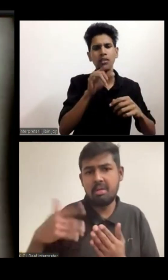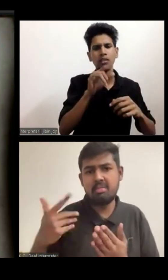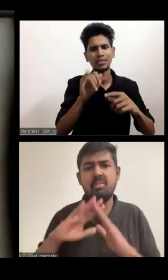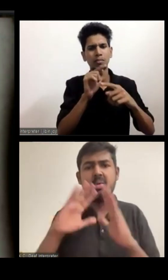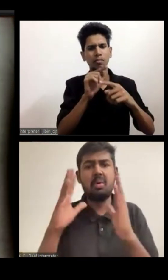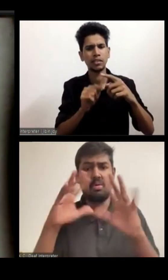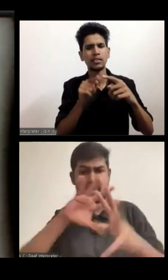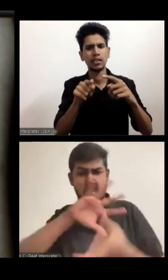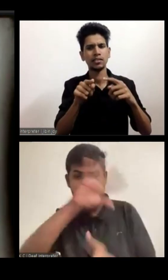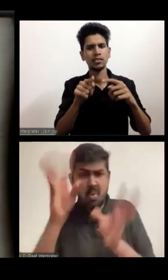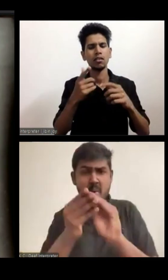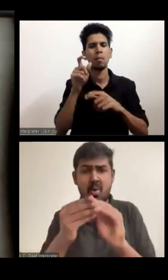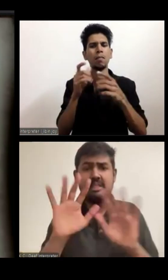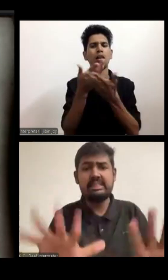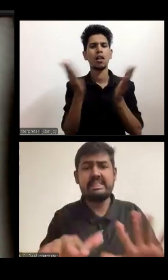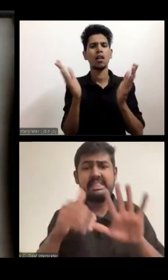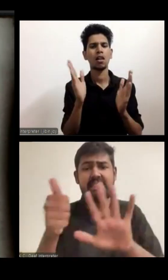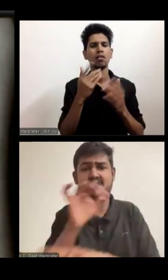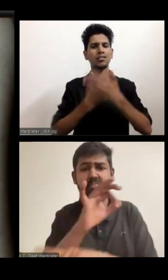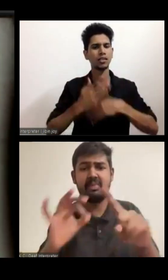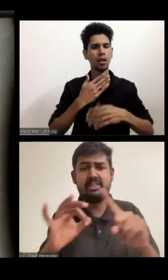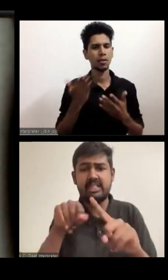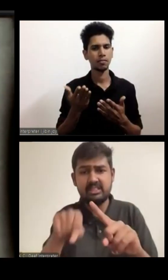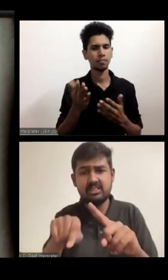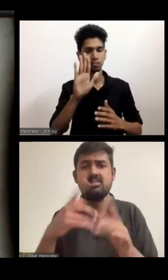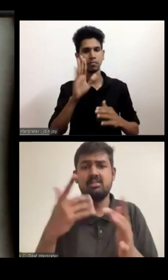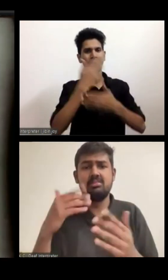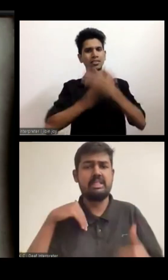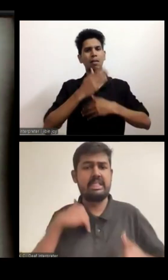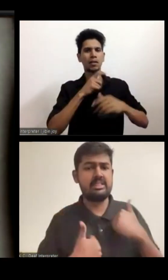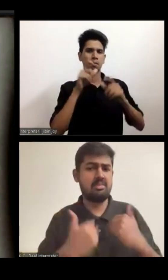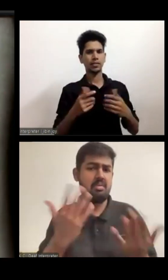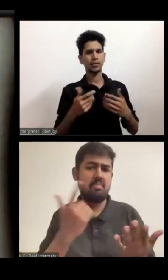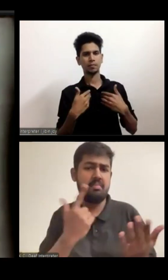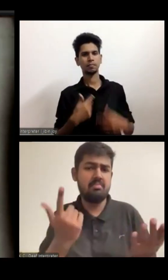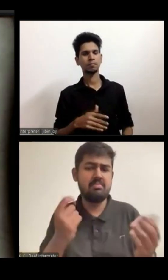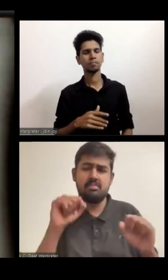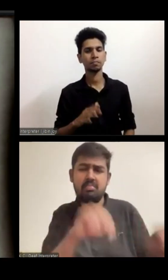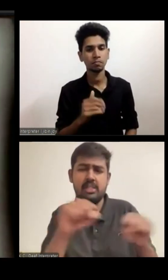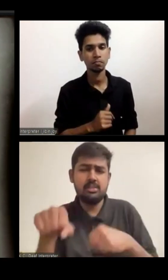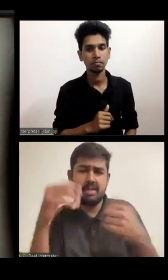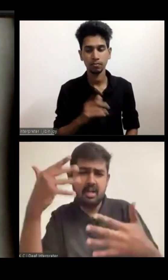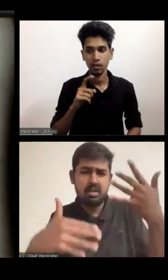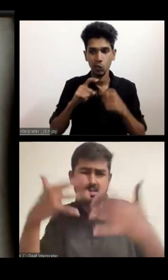But when they ask the question that how many of them actually face the problem when the digital platform is not accessible?